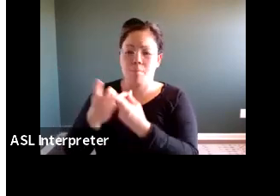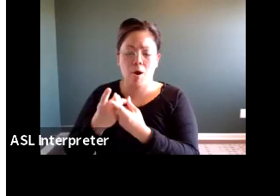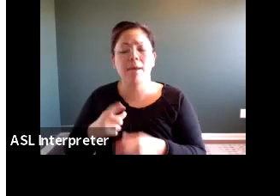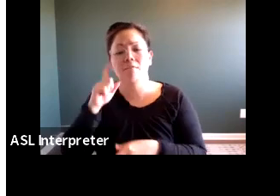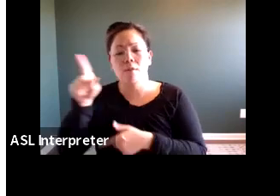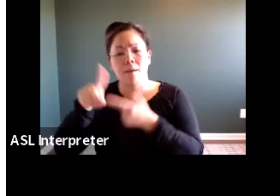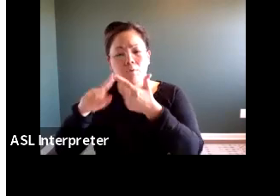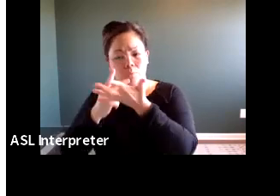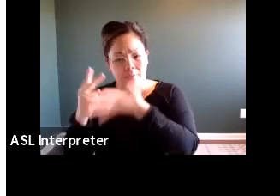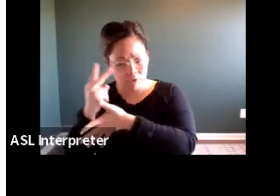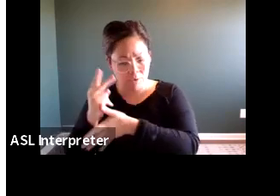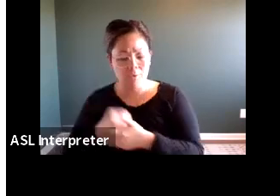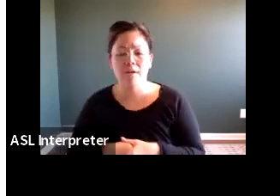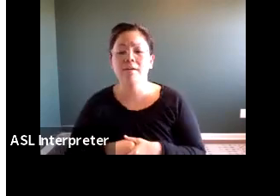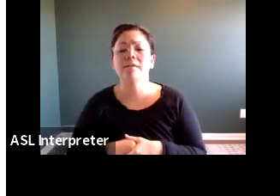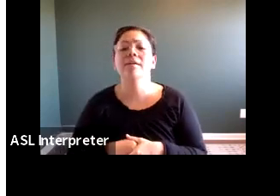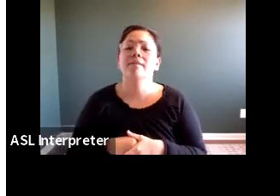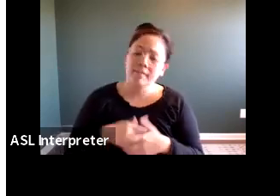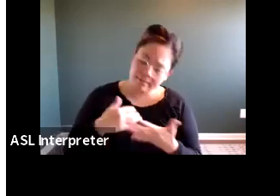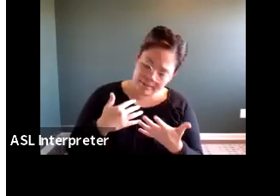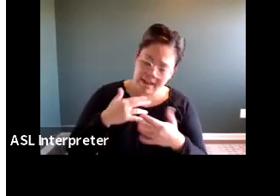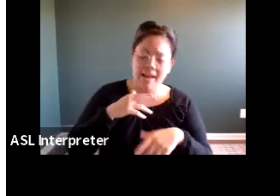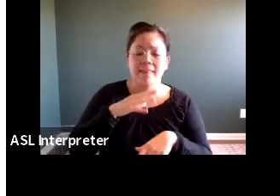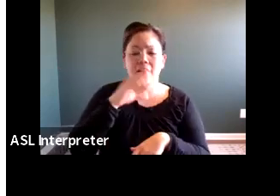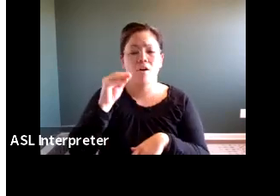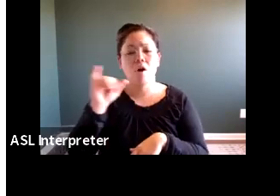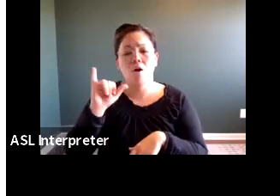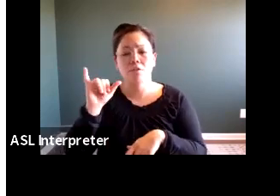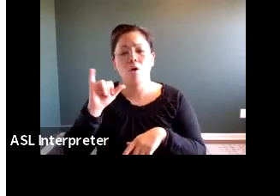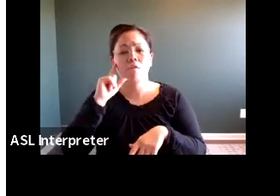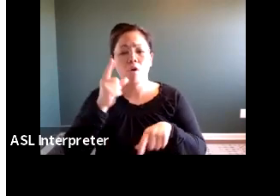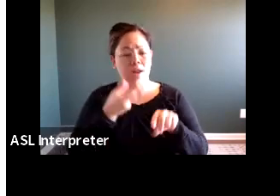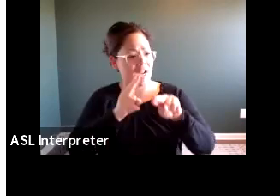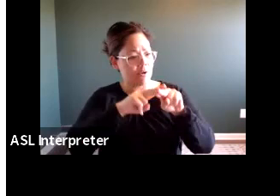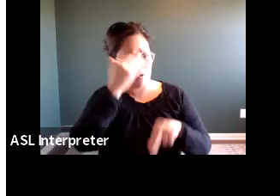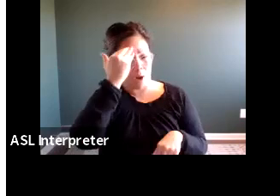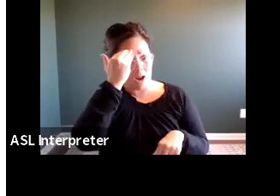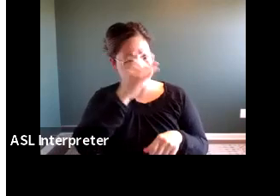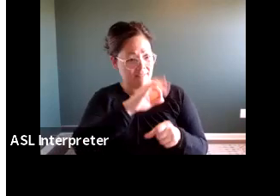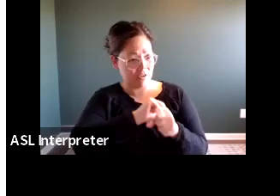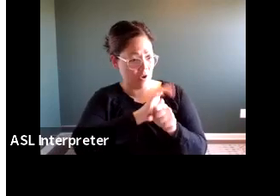And then of course, you know just for it to be an increased awareness of COVID-19 in the community